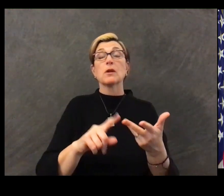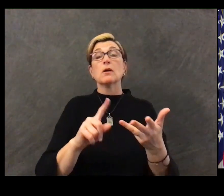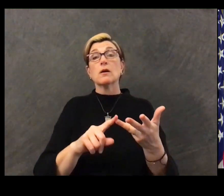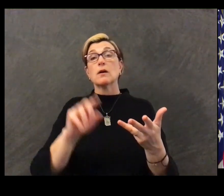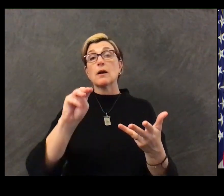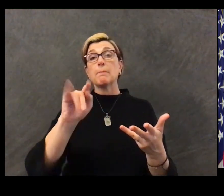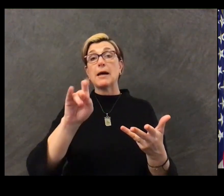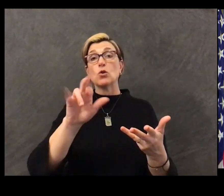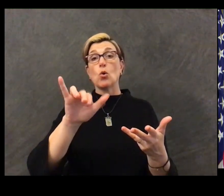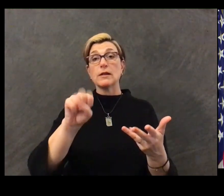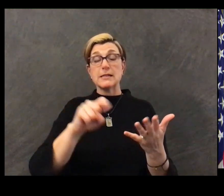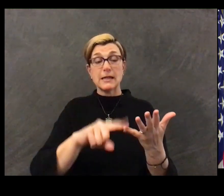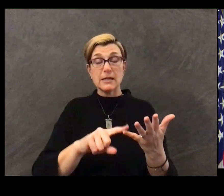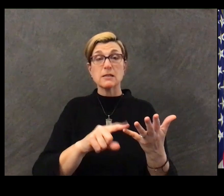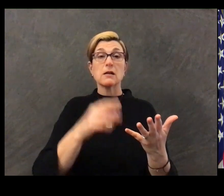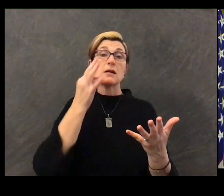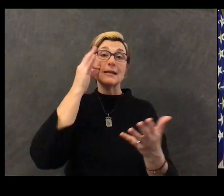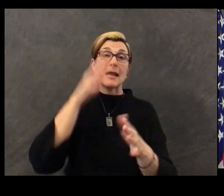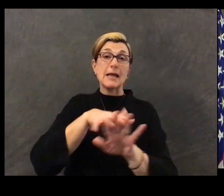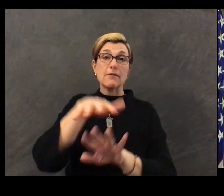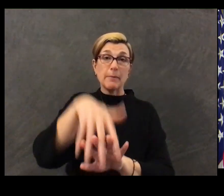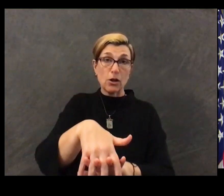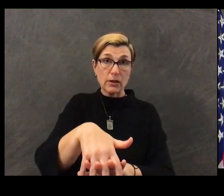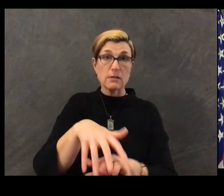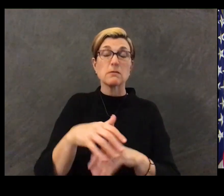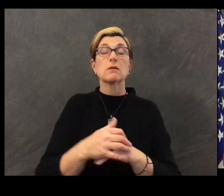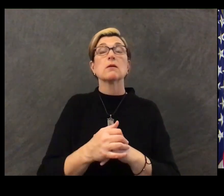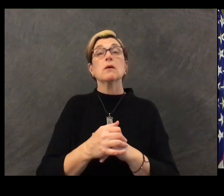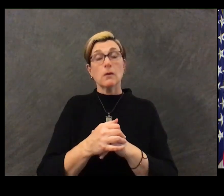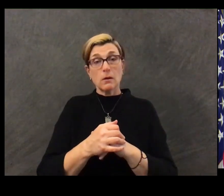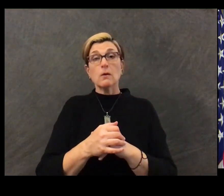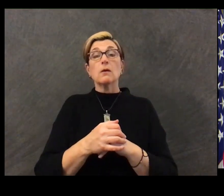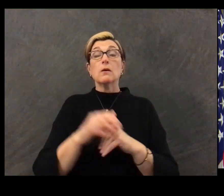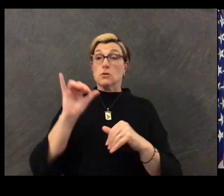of the effort the white house task force headed up by Mike who's done incredible